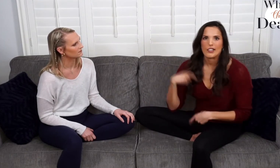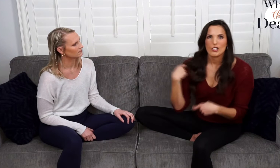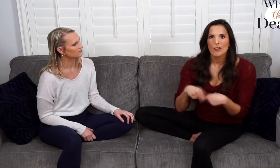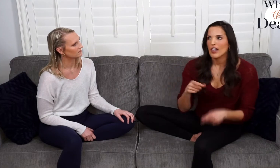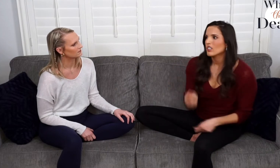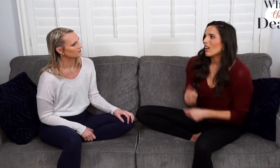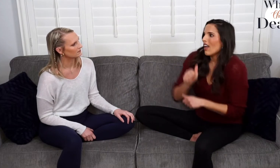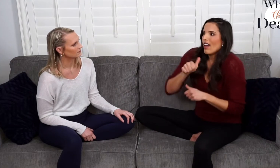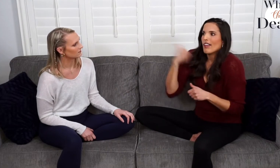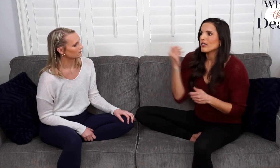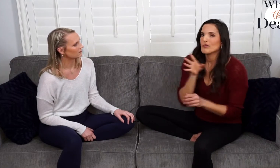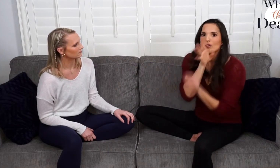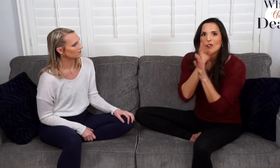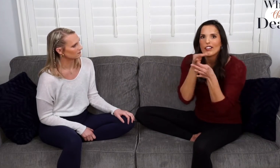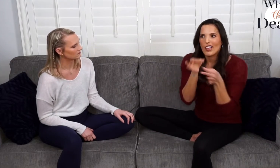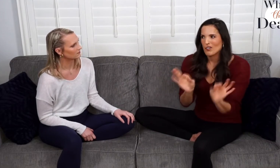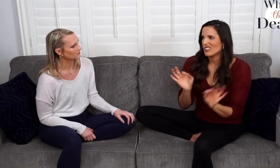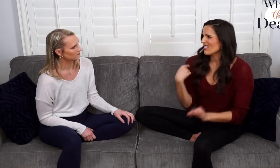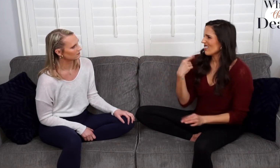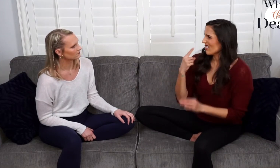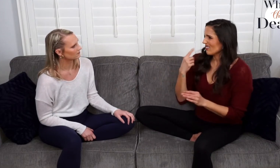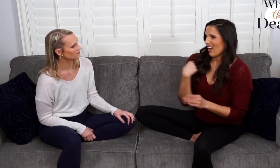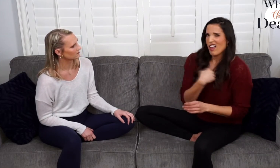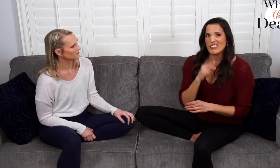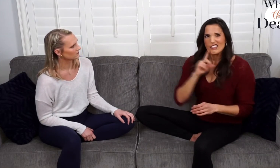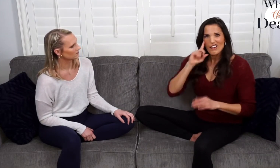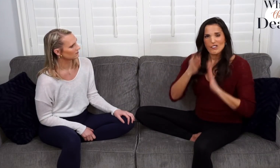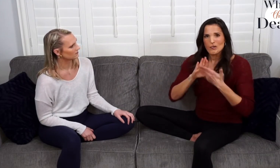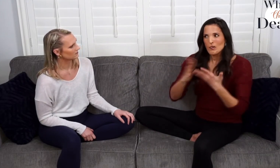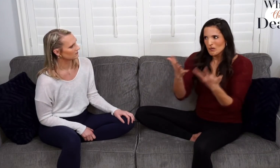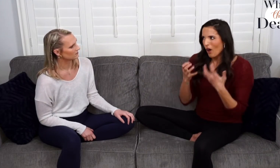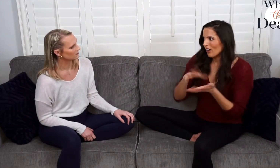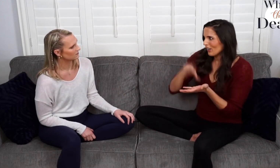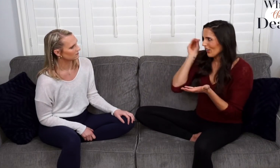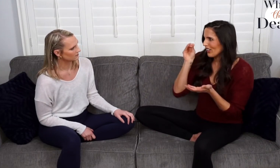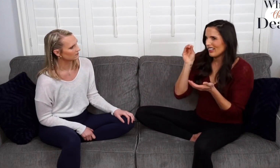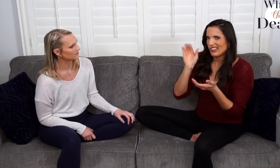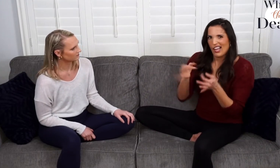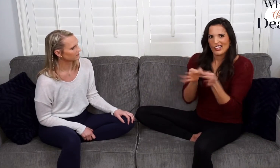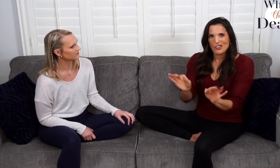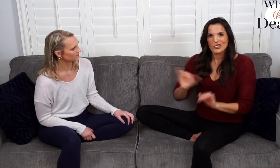Japanese, Spanish, another spoken language, but the Deaf community also wants to learn that